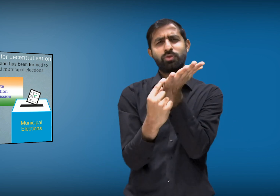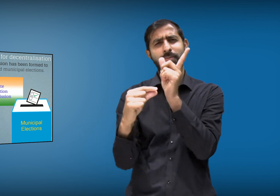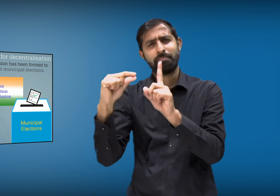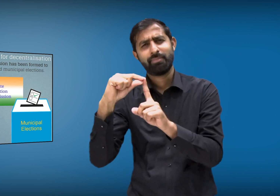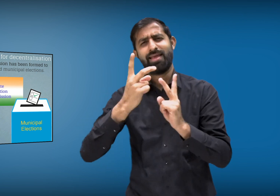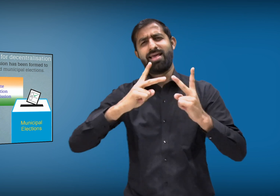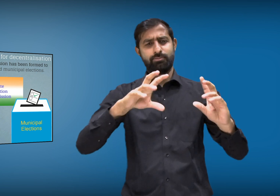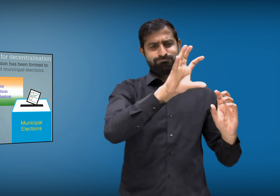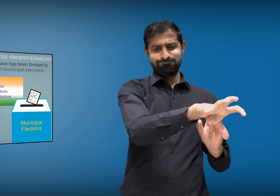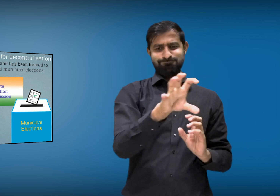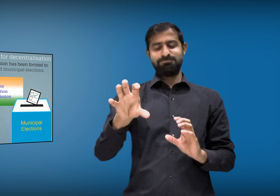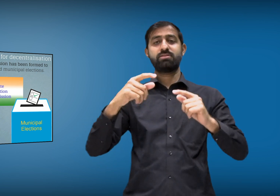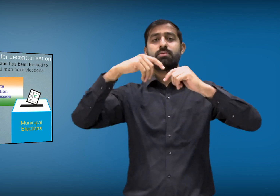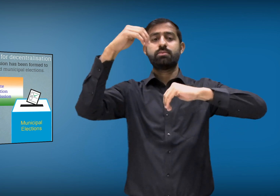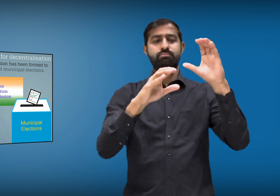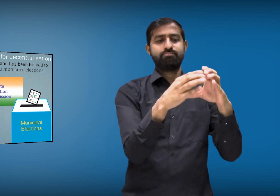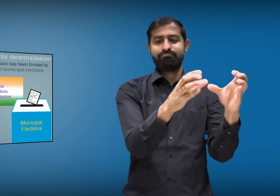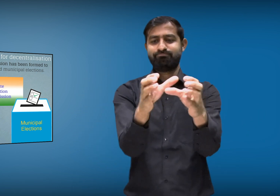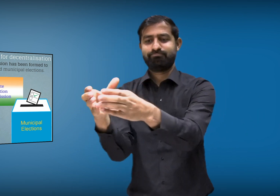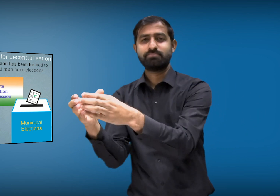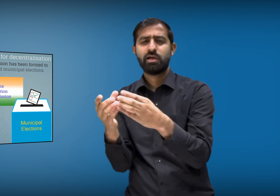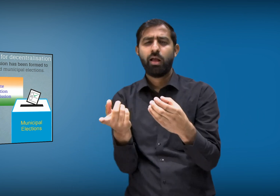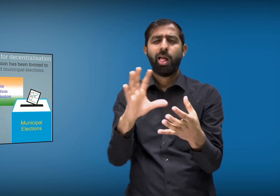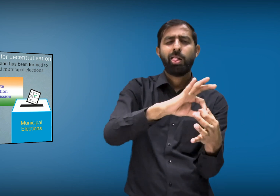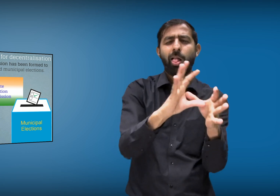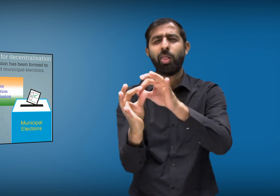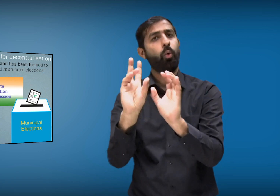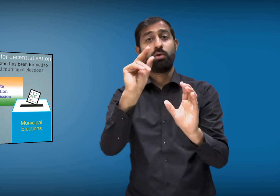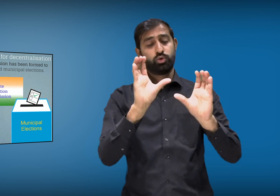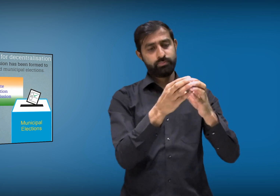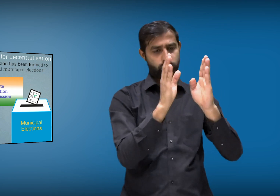Election Commission.The State Election Commissions are not interdependent on